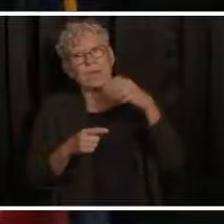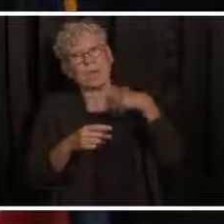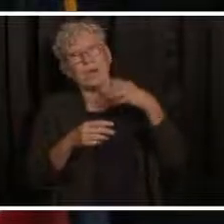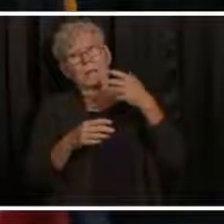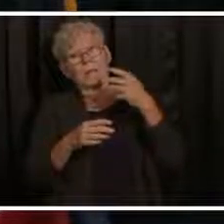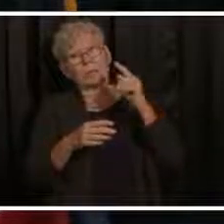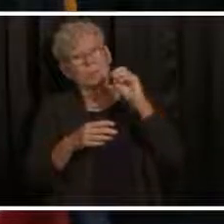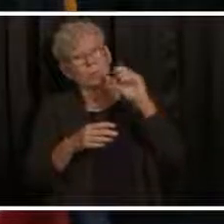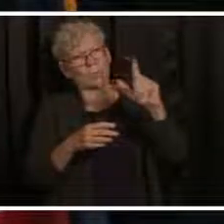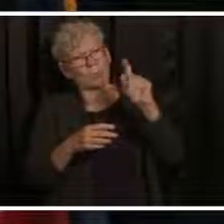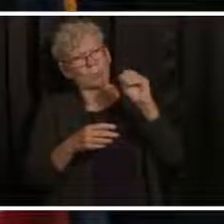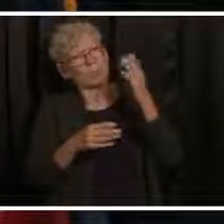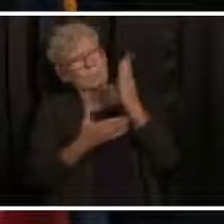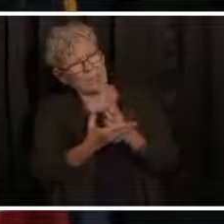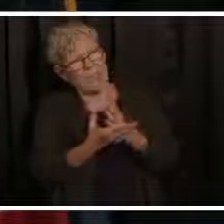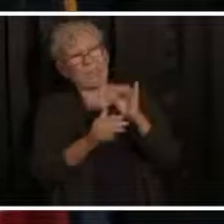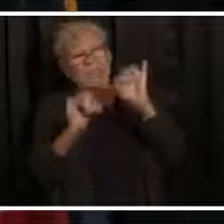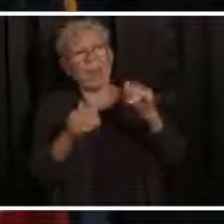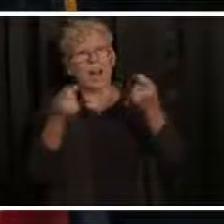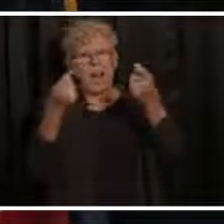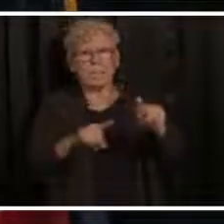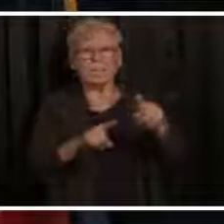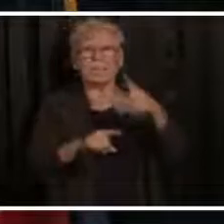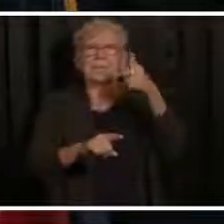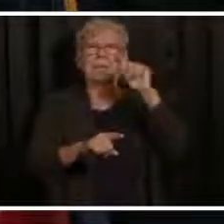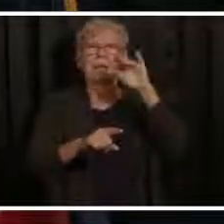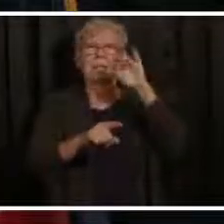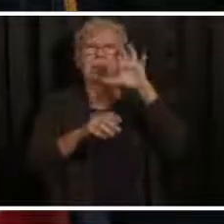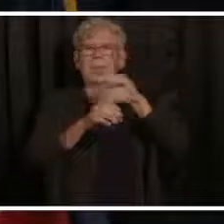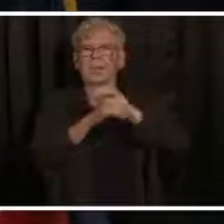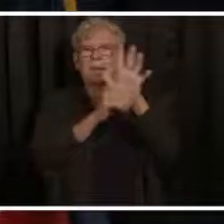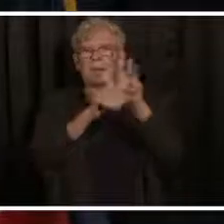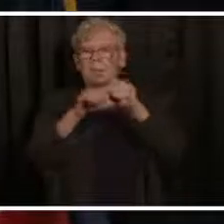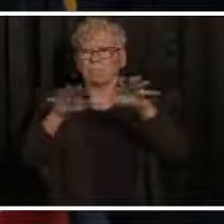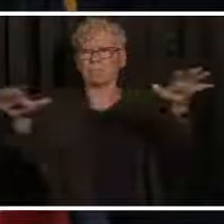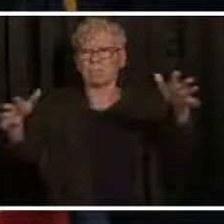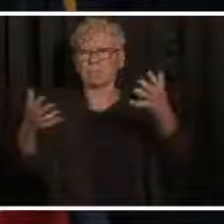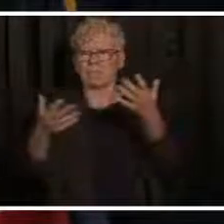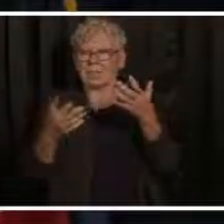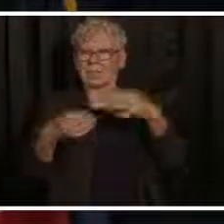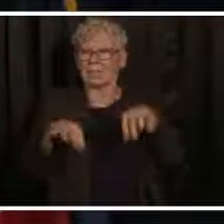everybody to do it. We currently have 298 hospitalizations. It's been relatively steady the last few